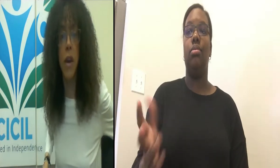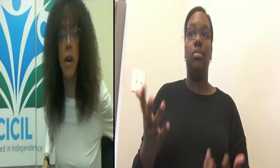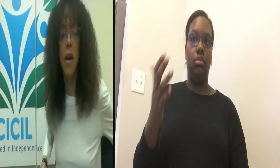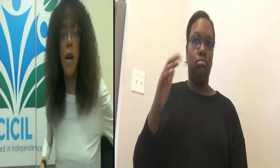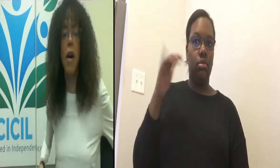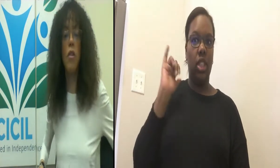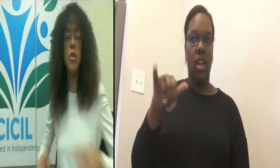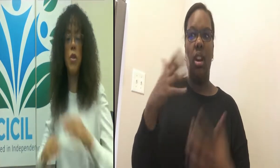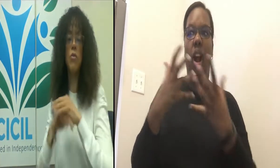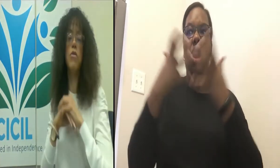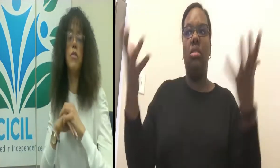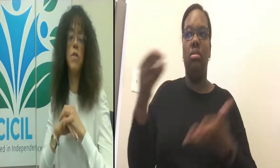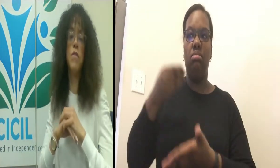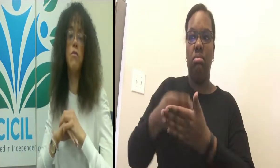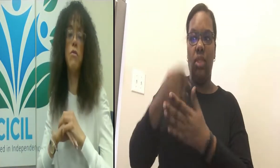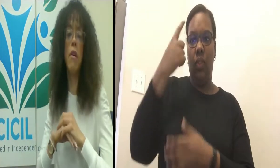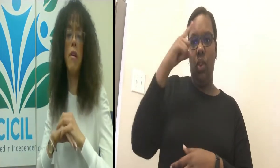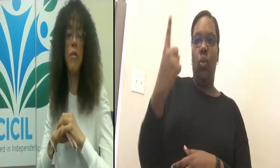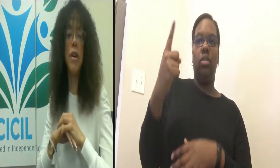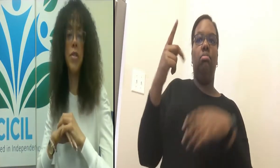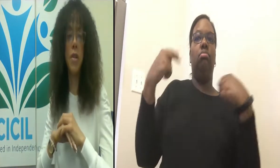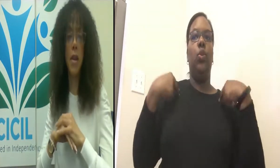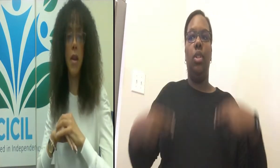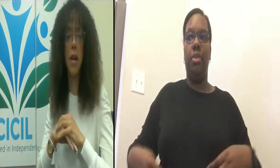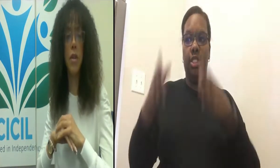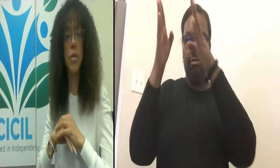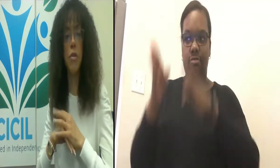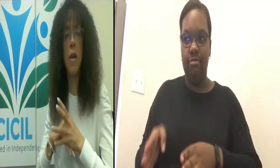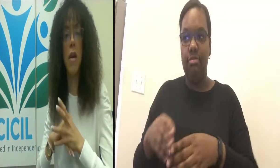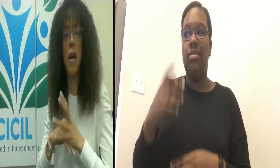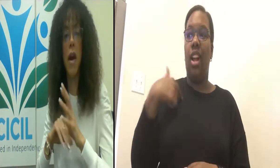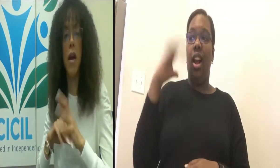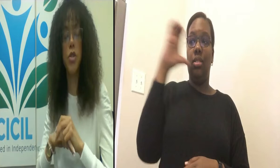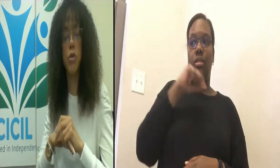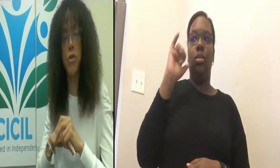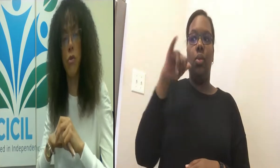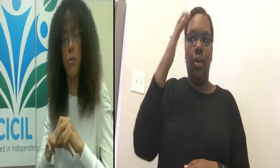position at a non-profit: executive director, CEO, that kind of thing. Also